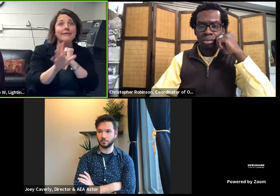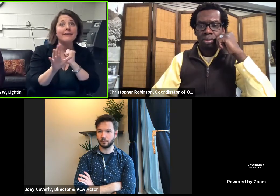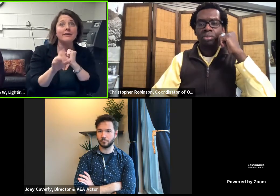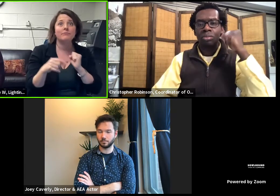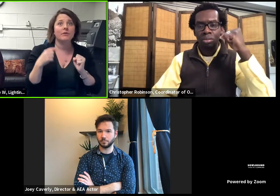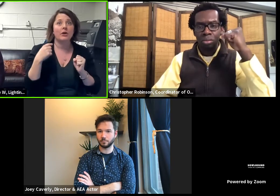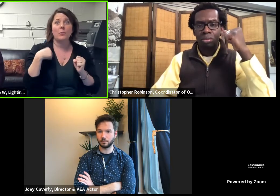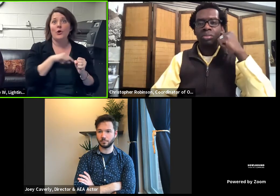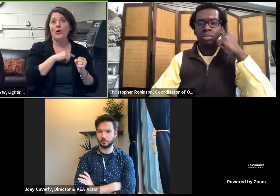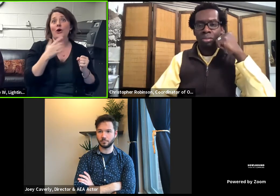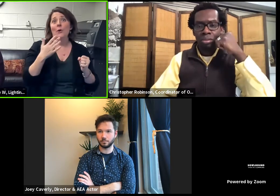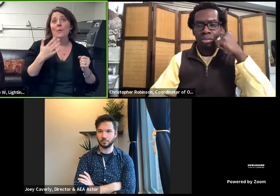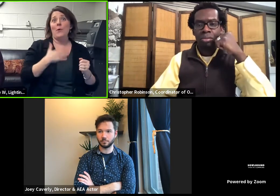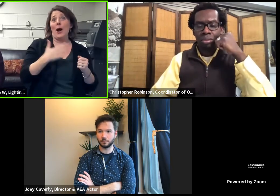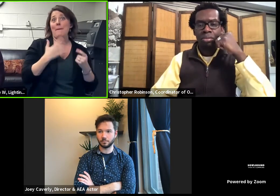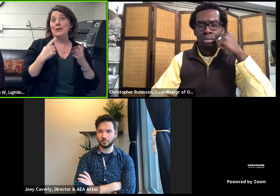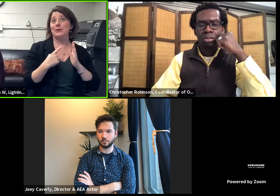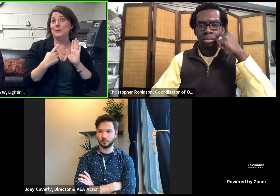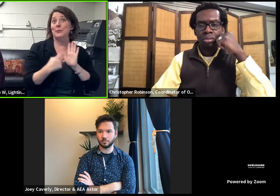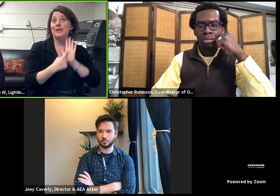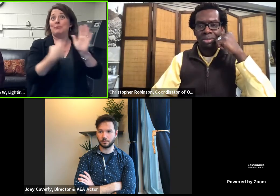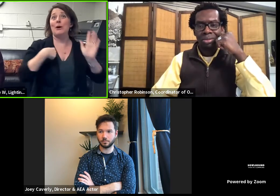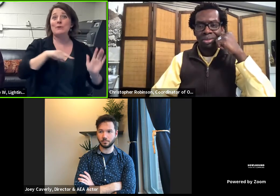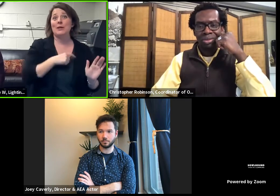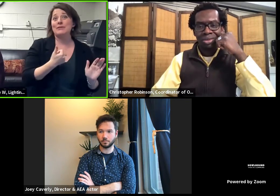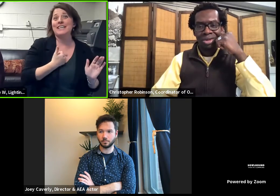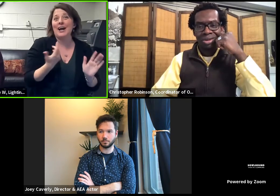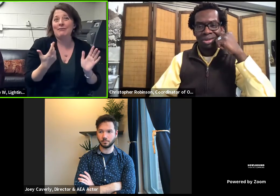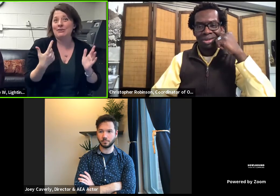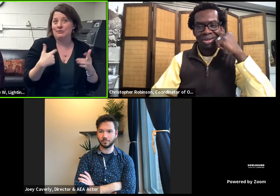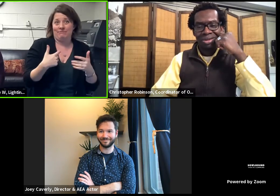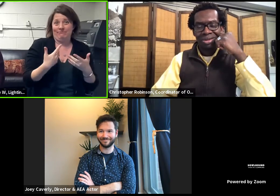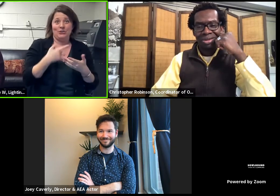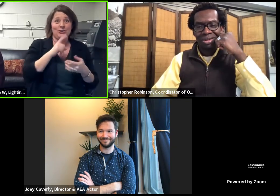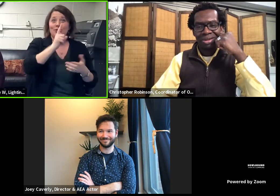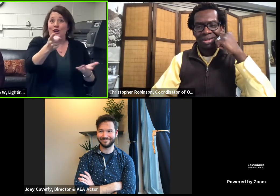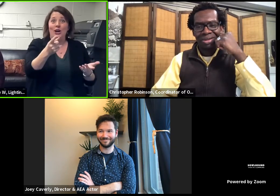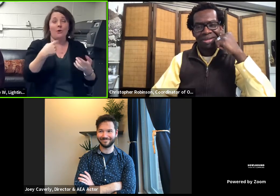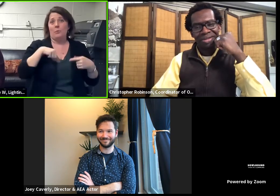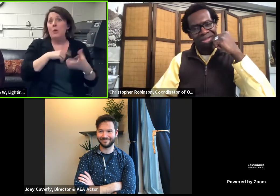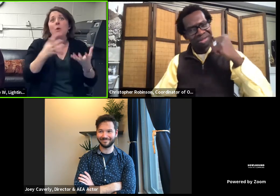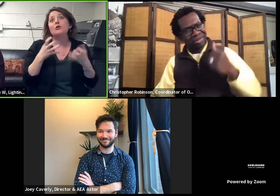in the marketing as well, and say, "Oh, we're really happy to spotlight our deaf talent